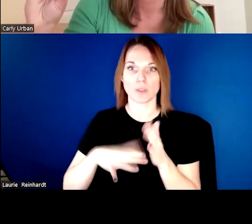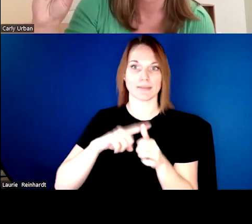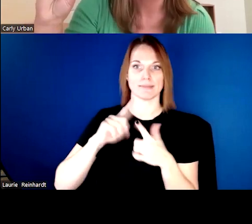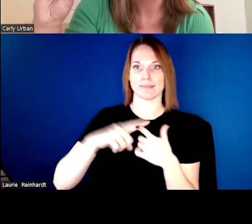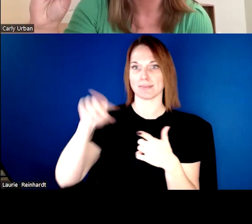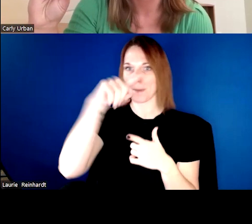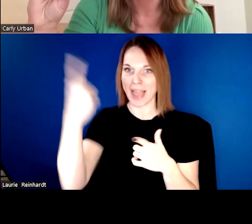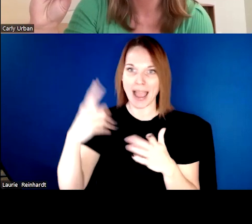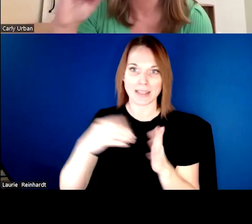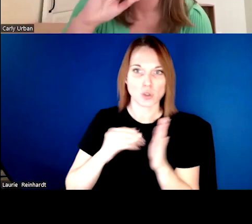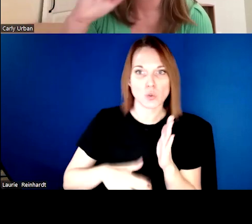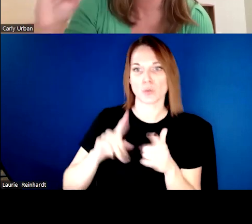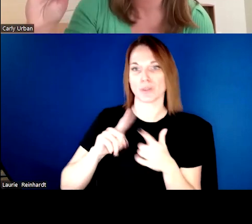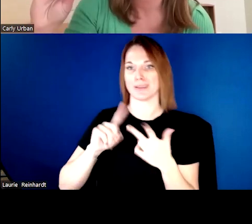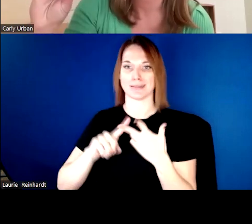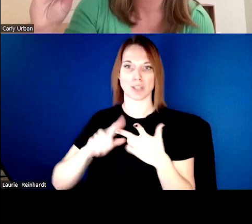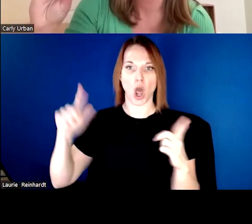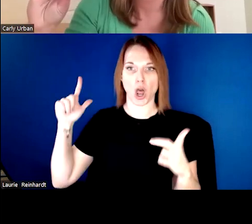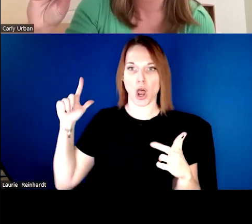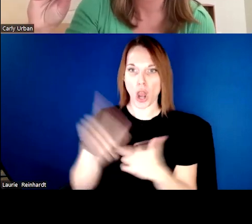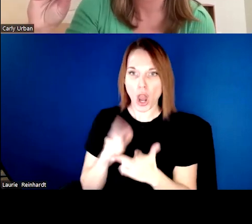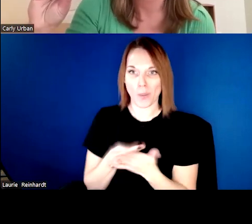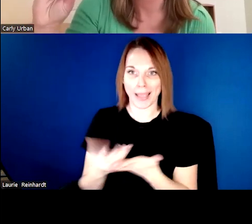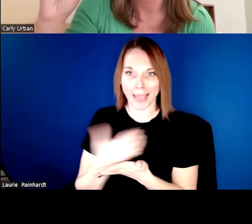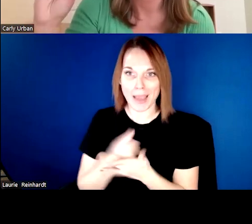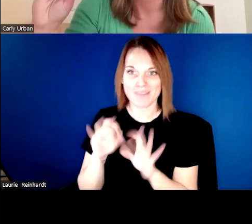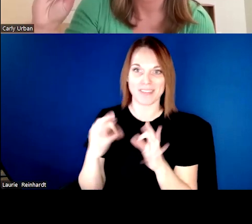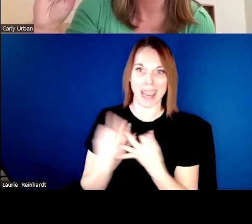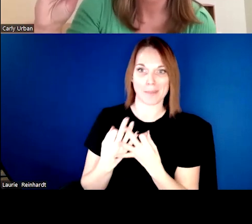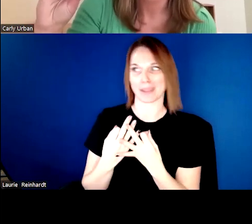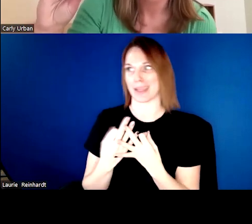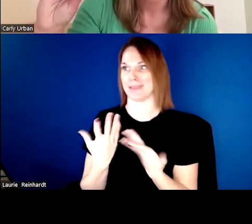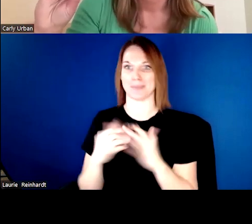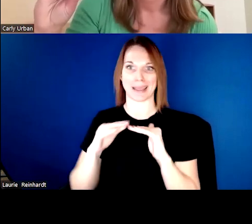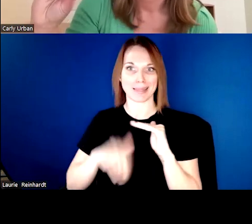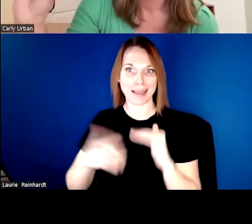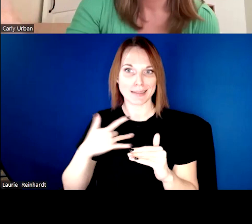from low-income families being more or less likely to graduate or graduate on time; so I